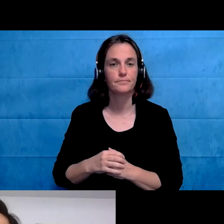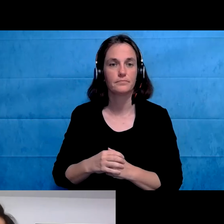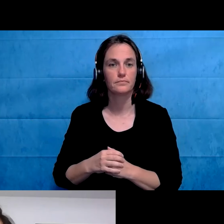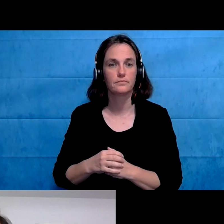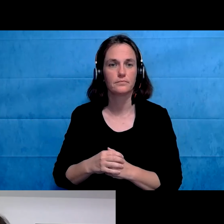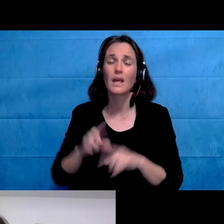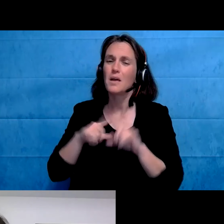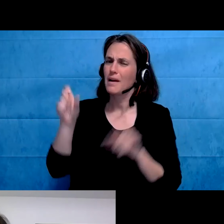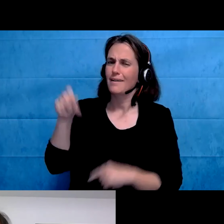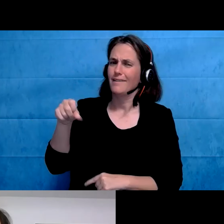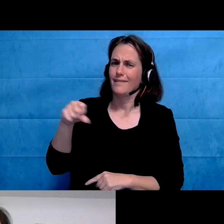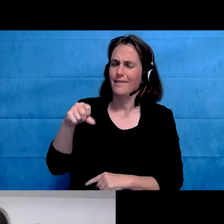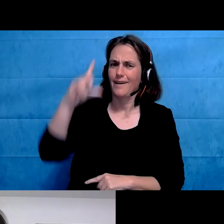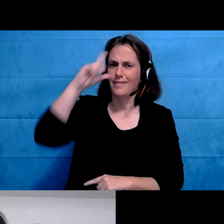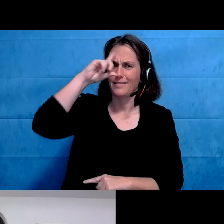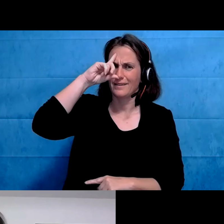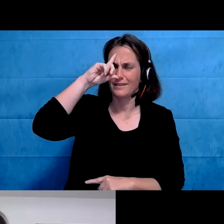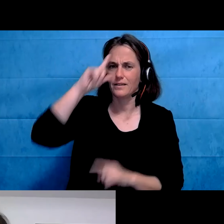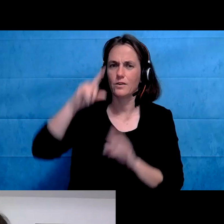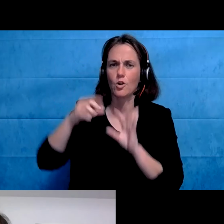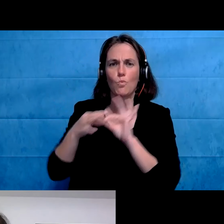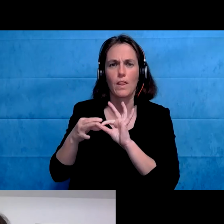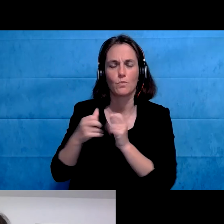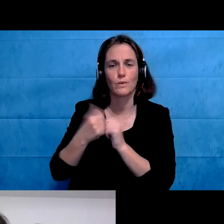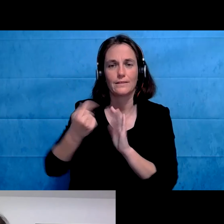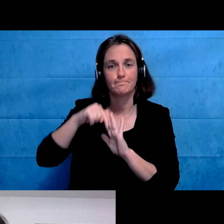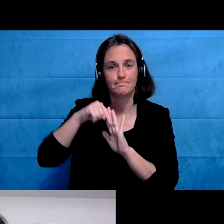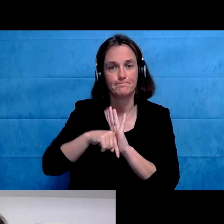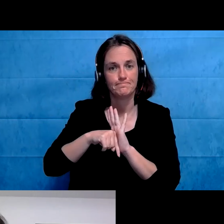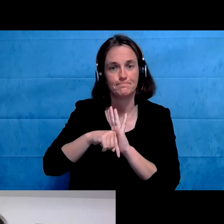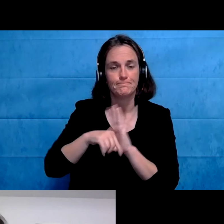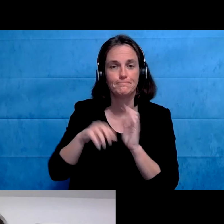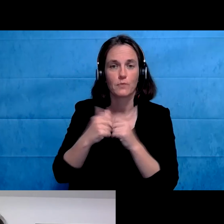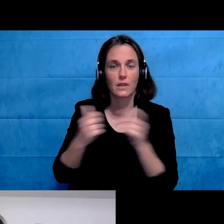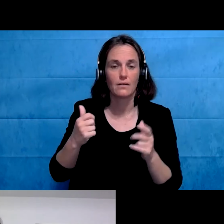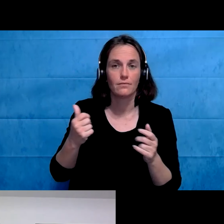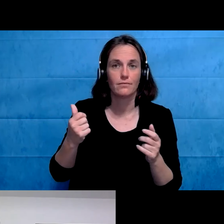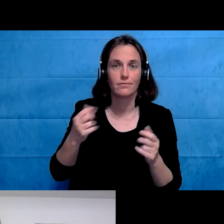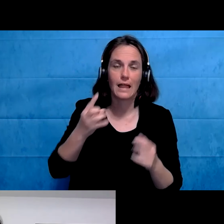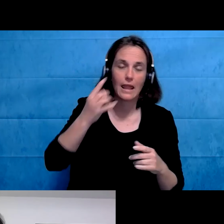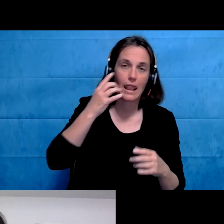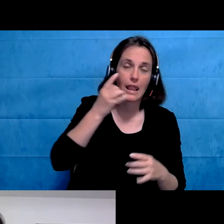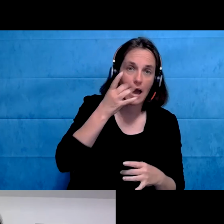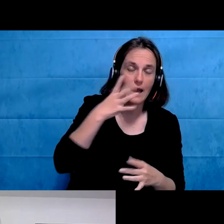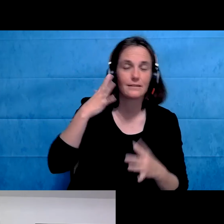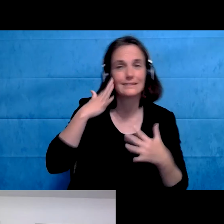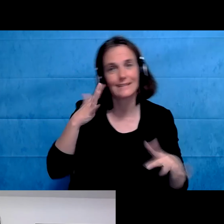But yeah, I think in terms of like severity of light and sound and then obviously the placement of things